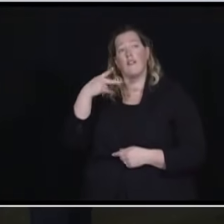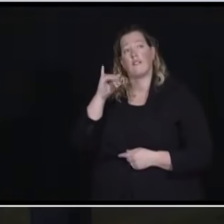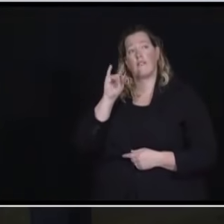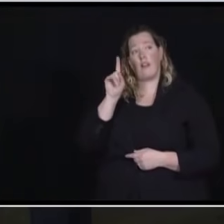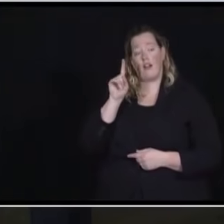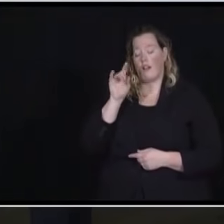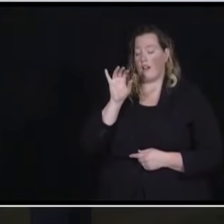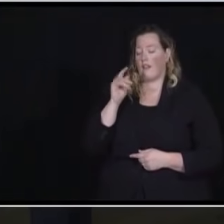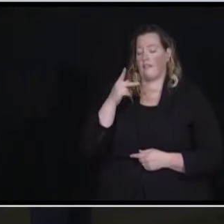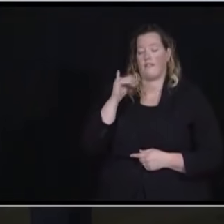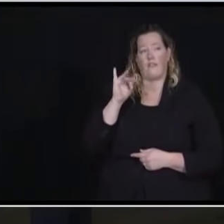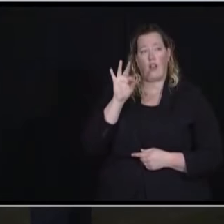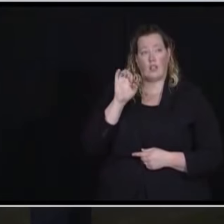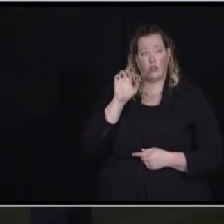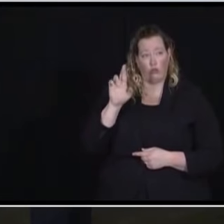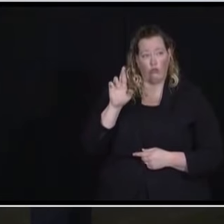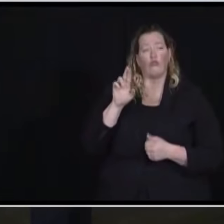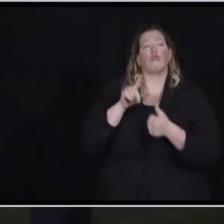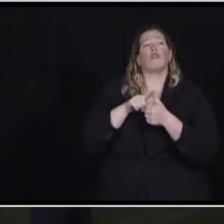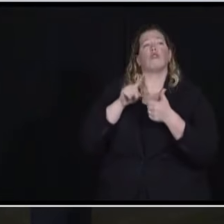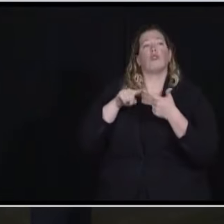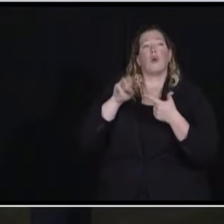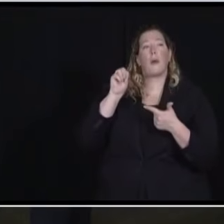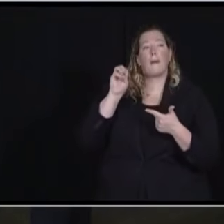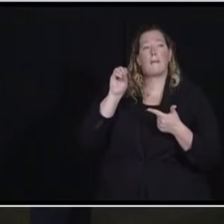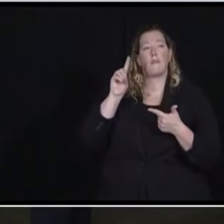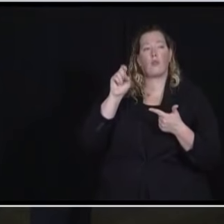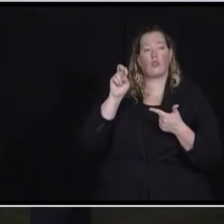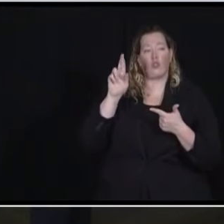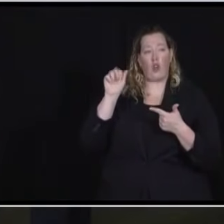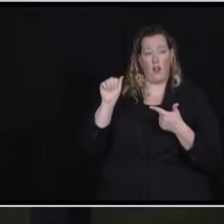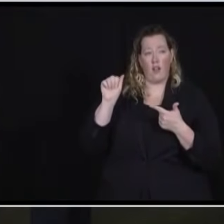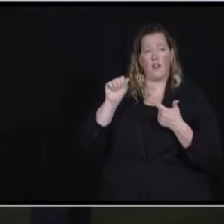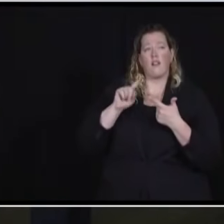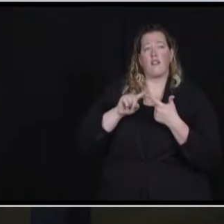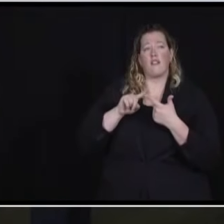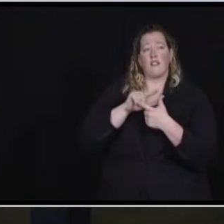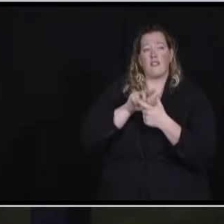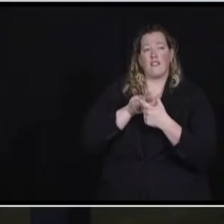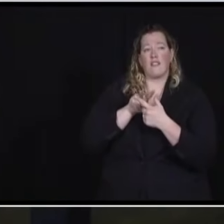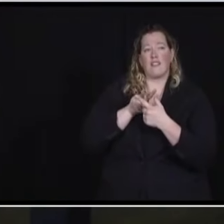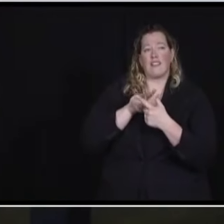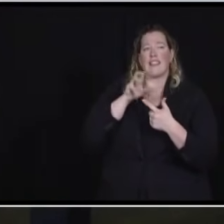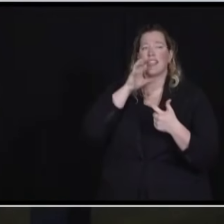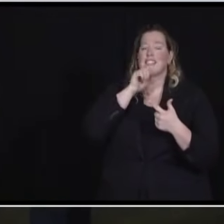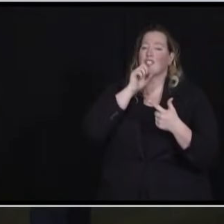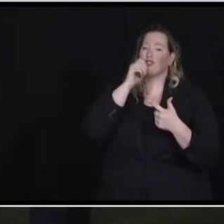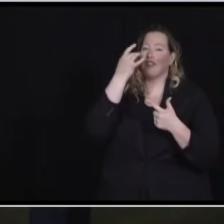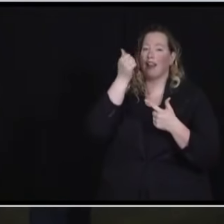are not available for anyone under 18 years of age. However, there are a number of other ones